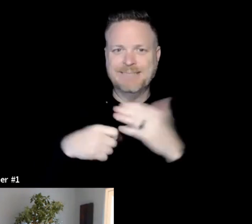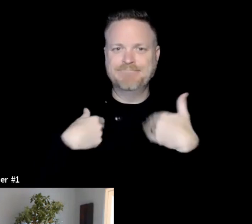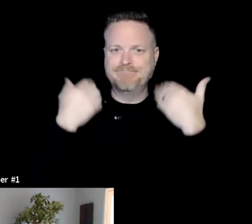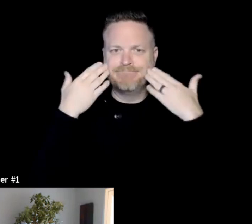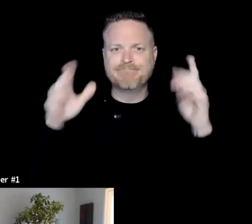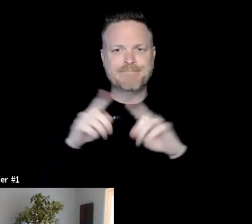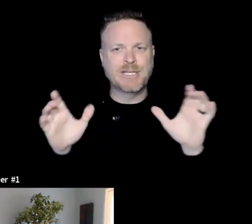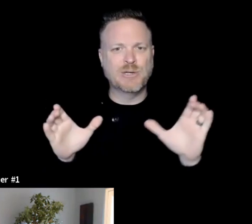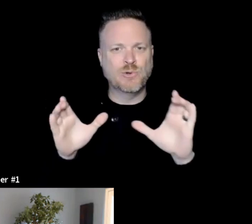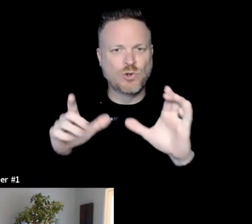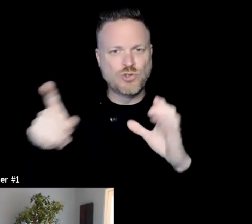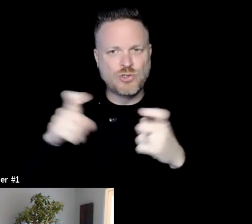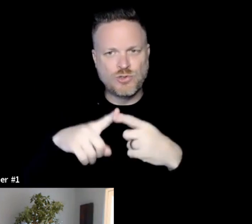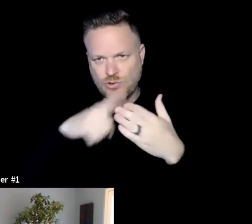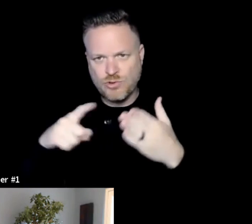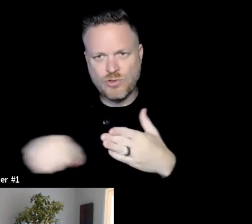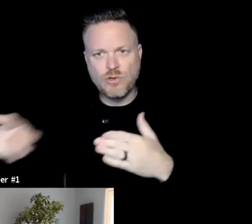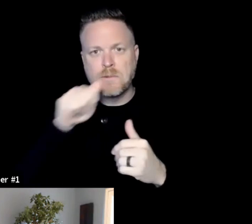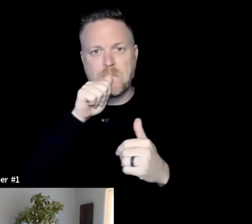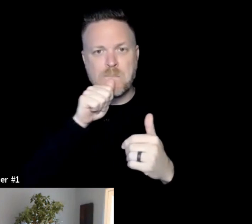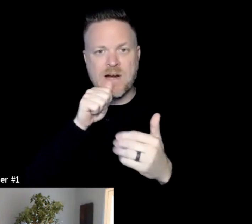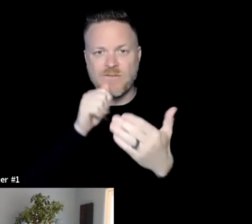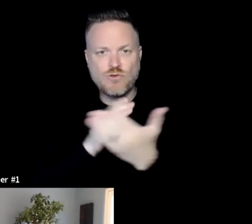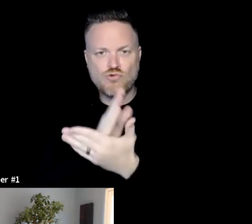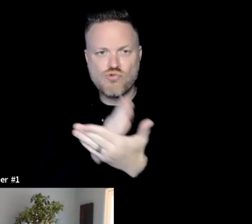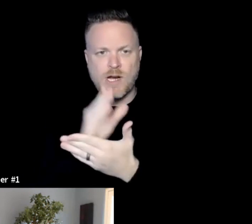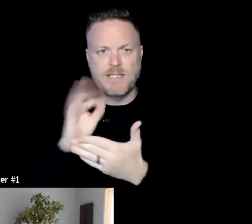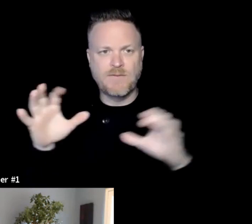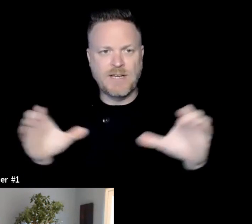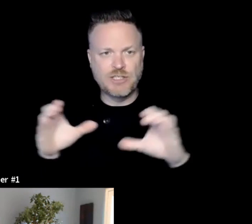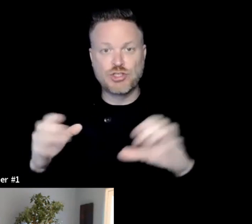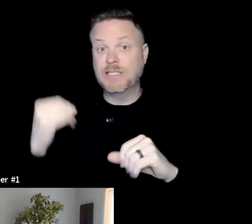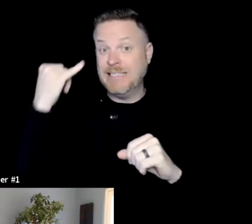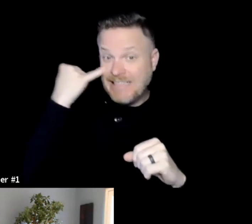them to look into those private rights of action where a problem occurs.